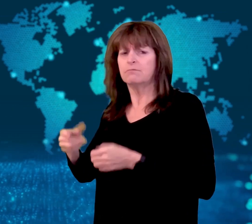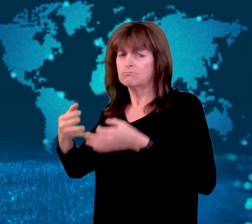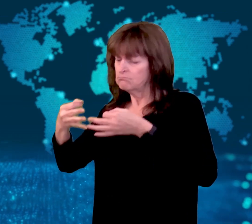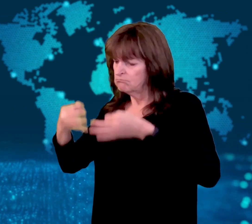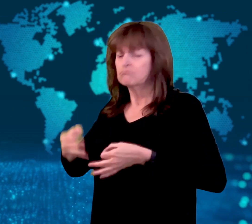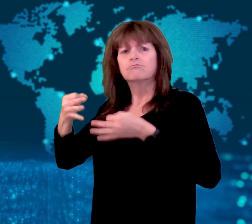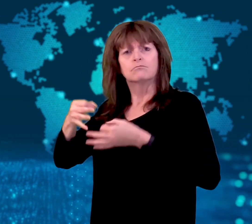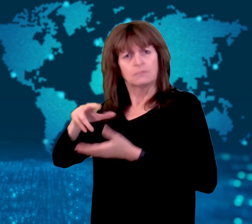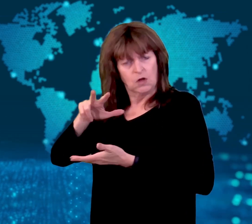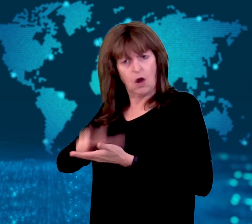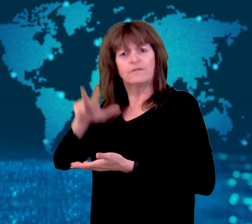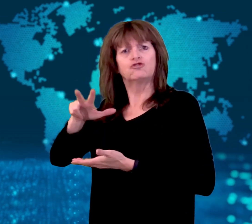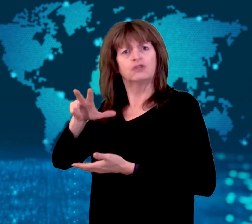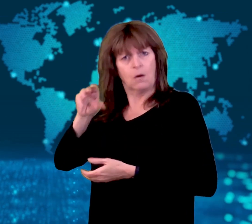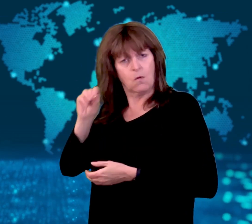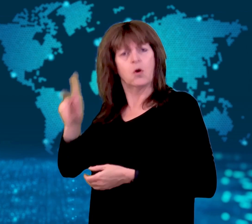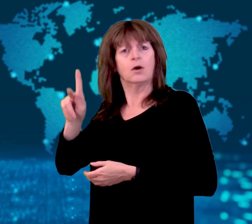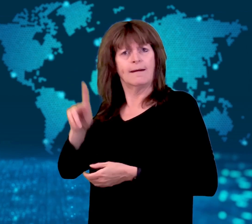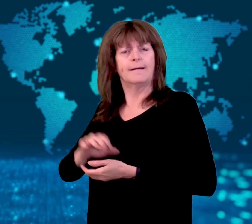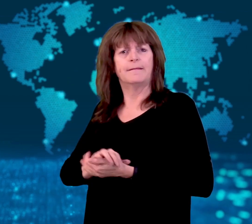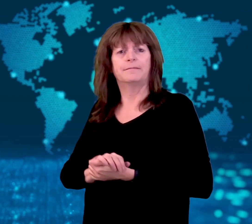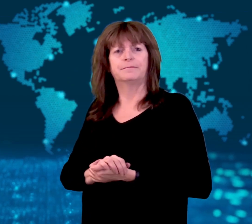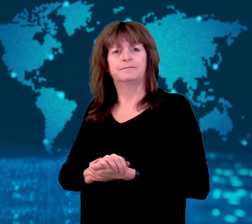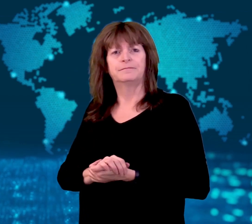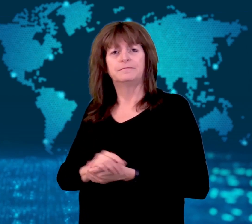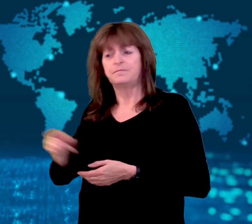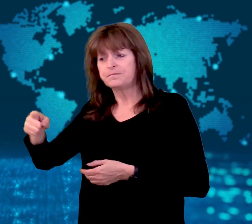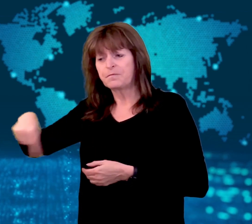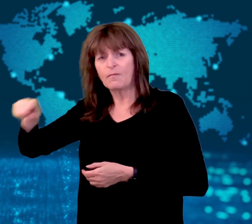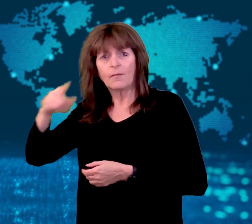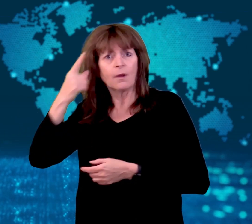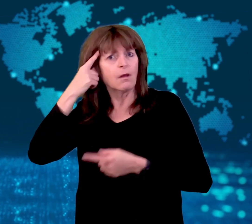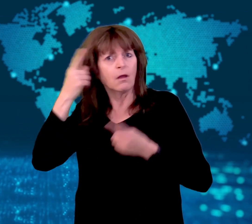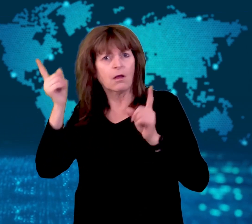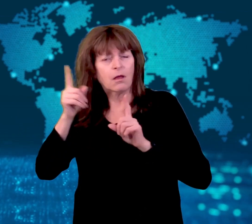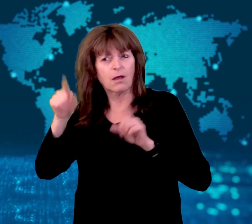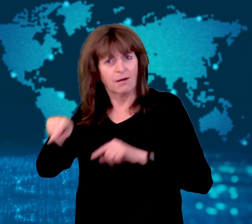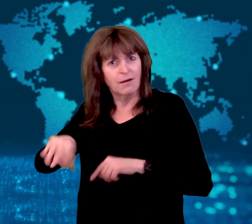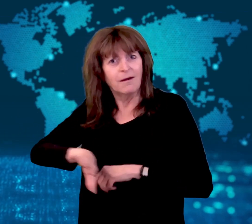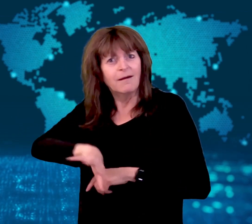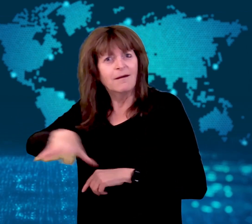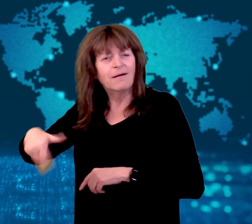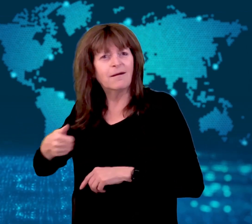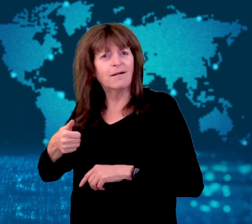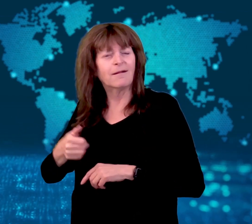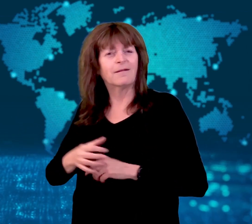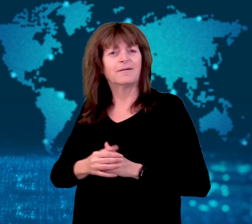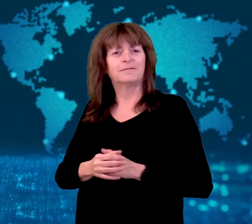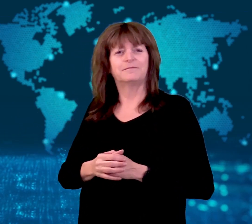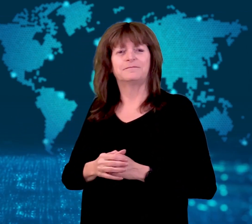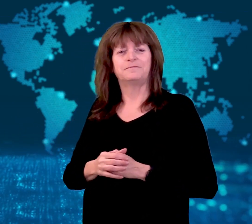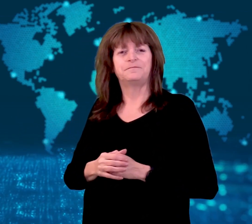told them the work had been officially sanctioned.